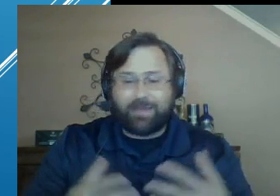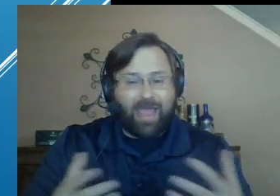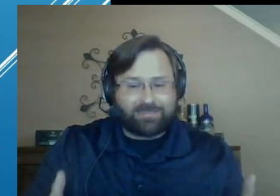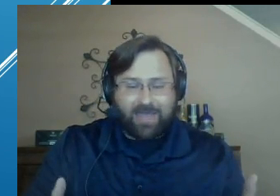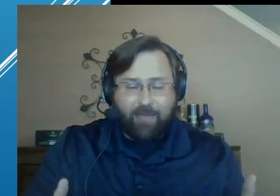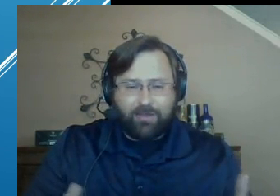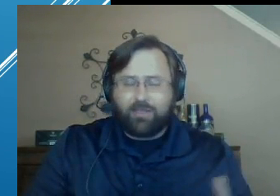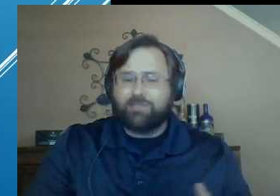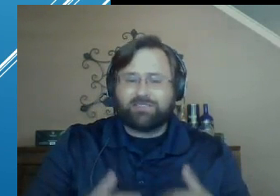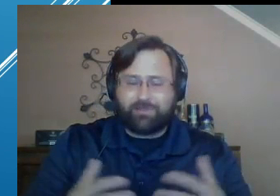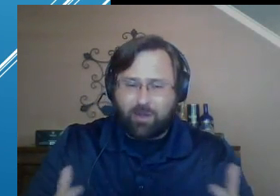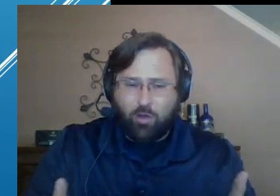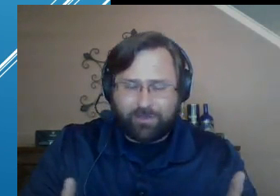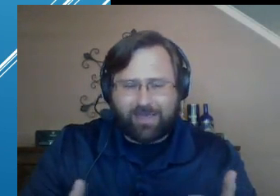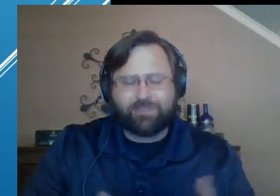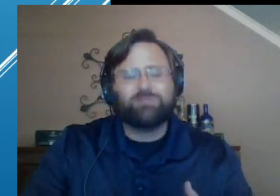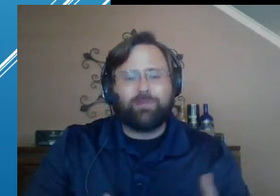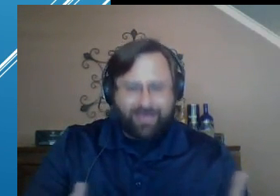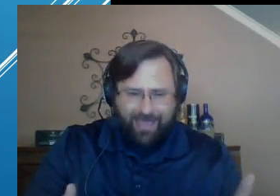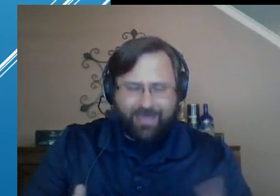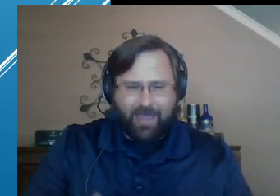mean it has to happen doesn't mean it always happens but it can happen